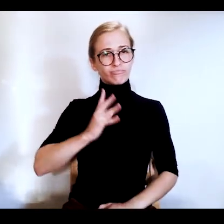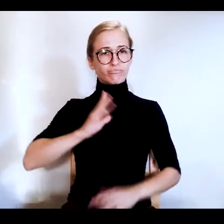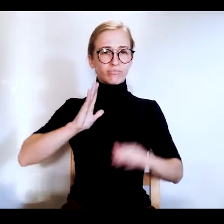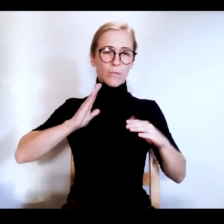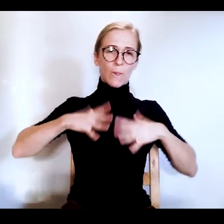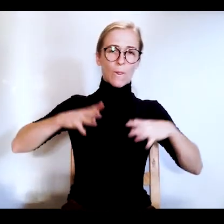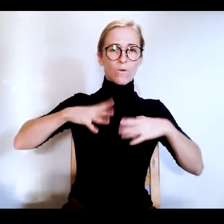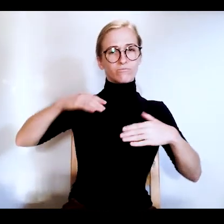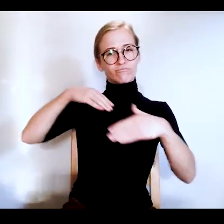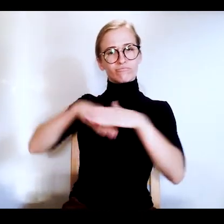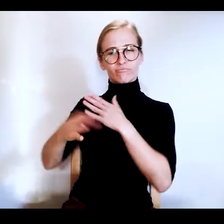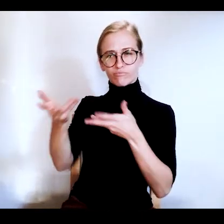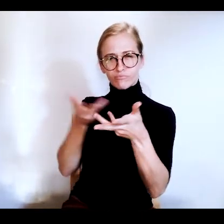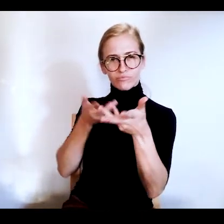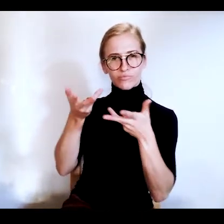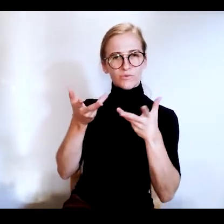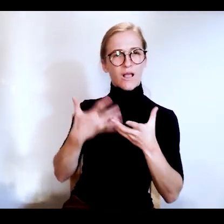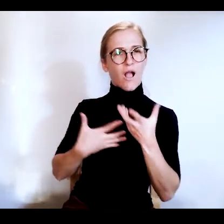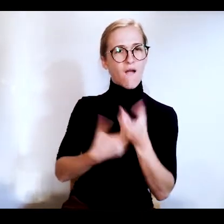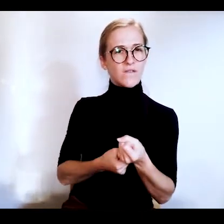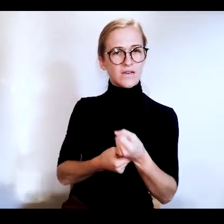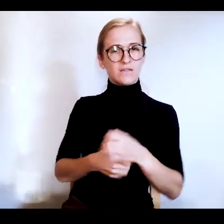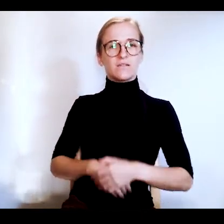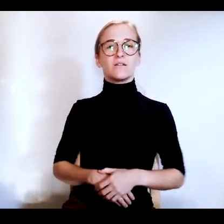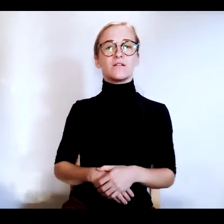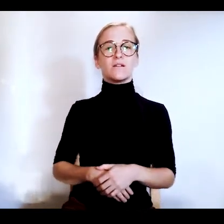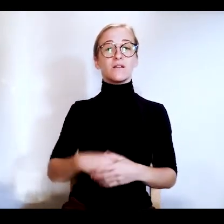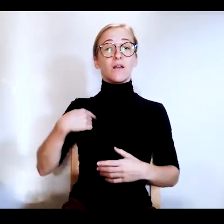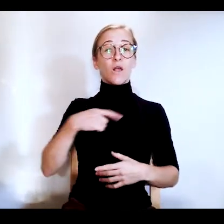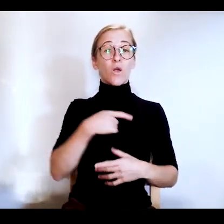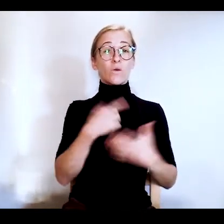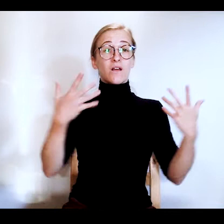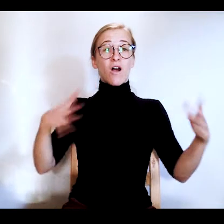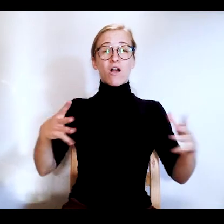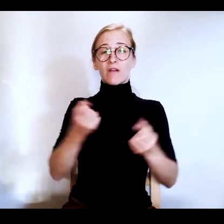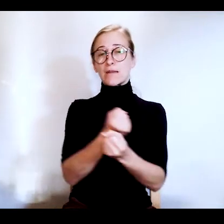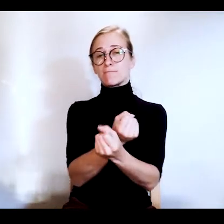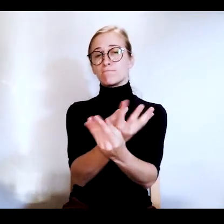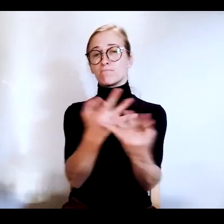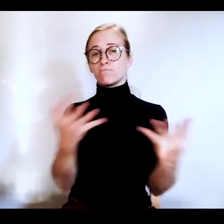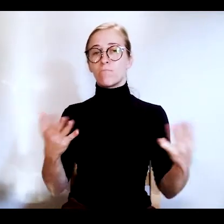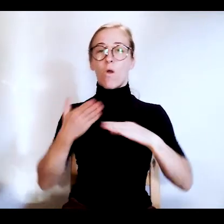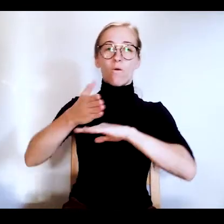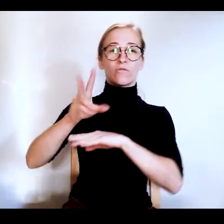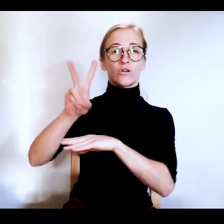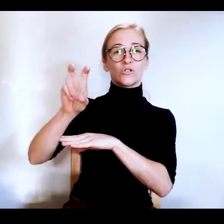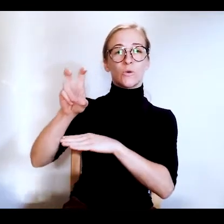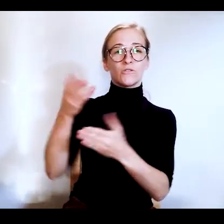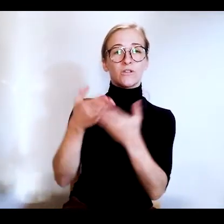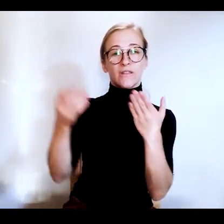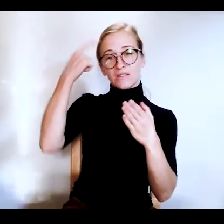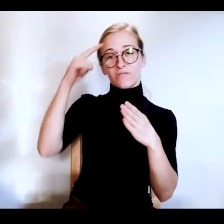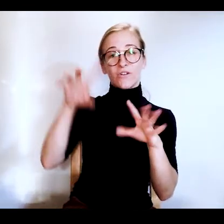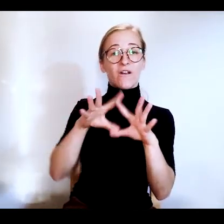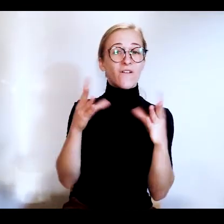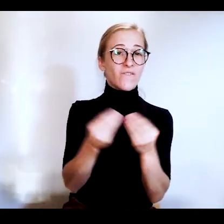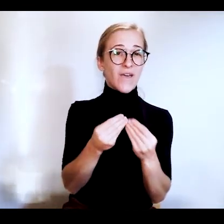And we distributed over 200 items for families, for veterans for them to have.